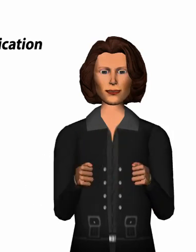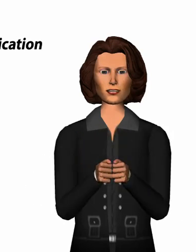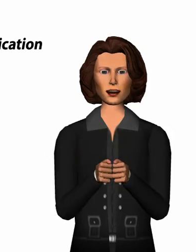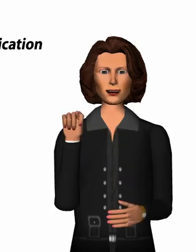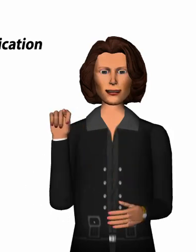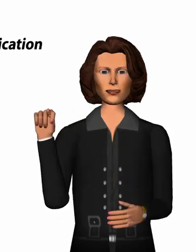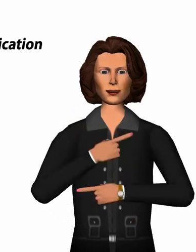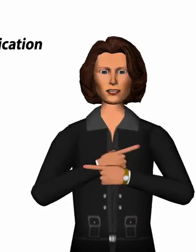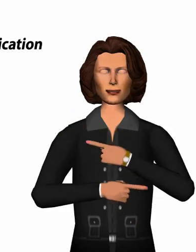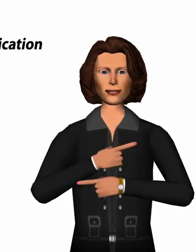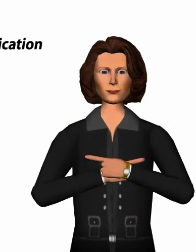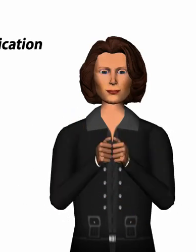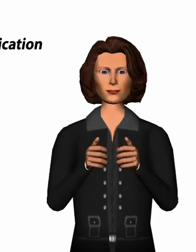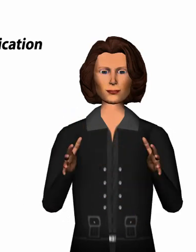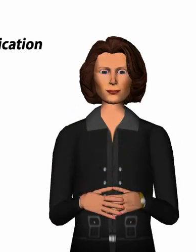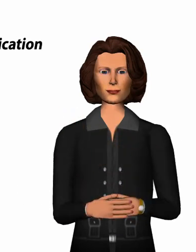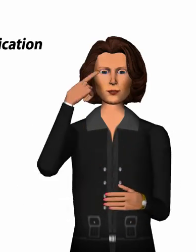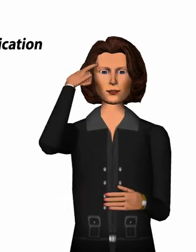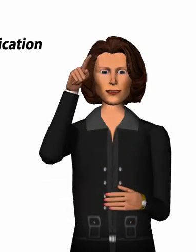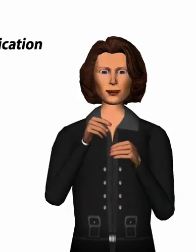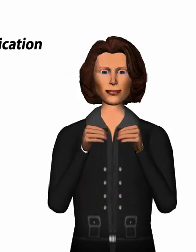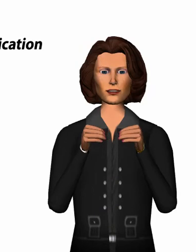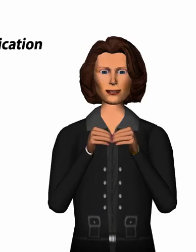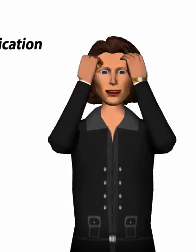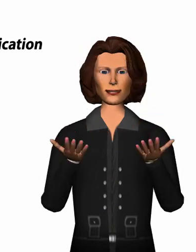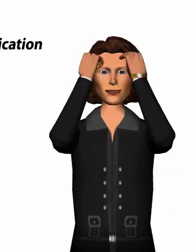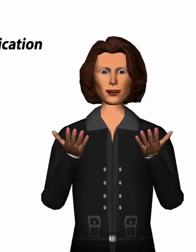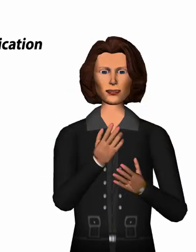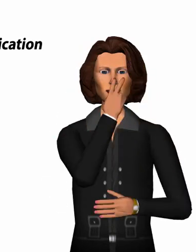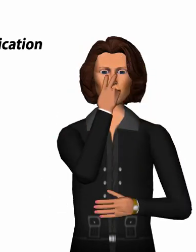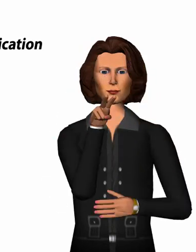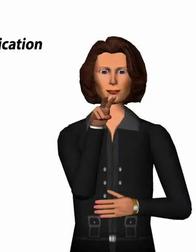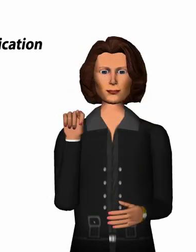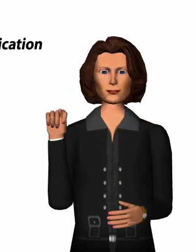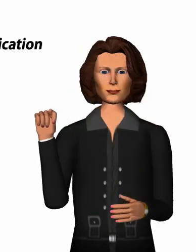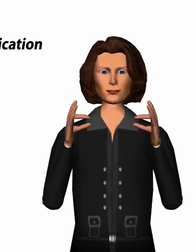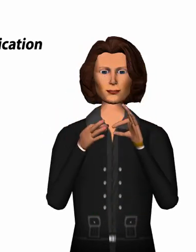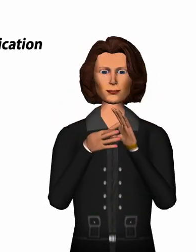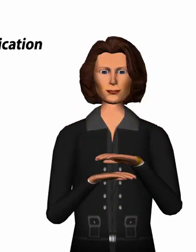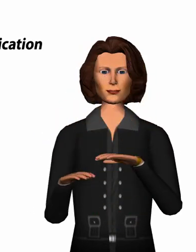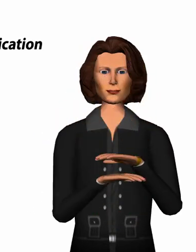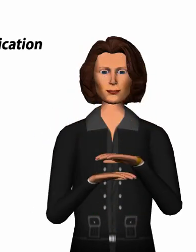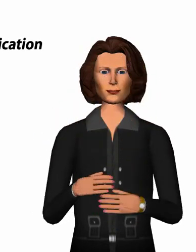with the sign language expansion. For further information look at the links below.